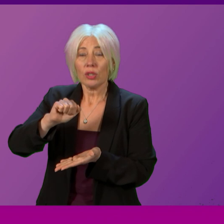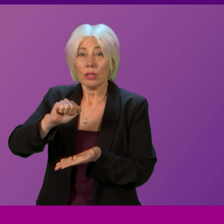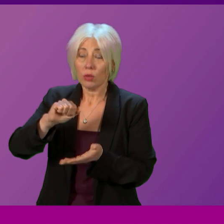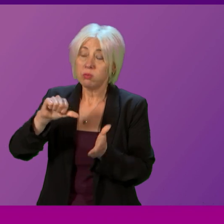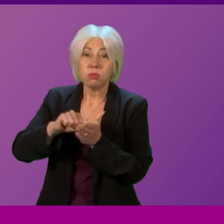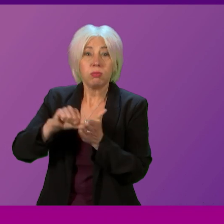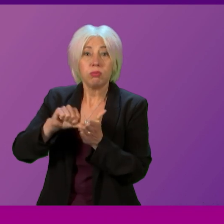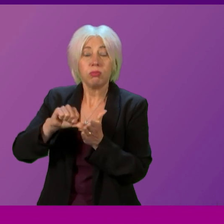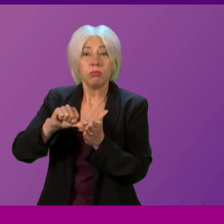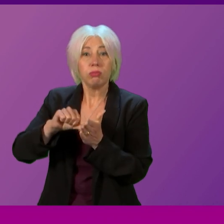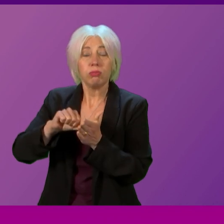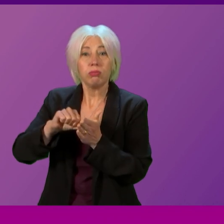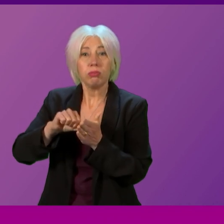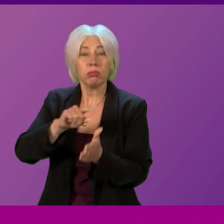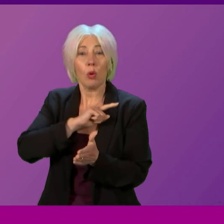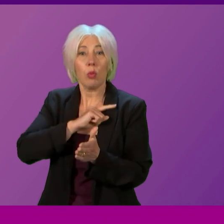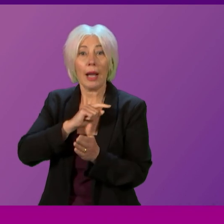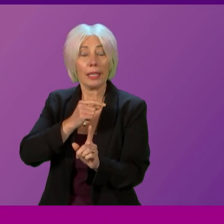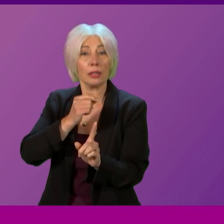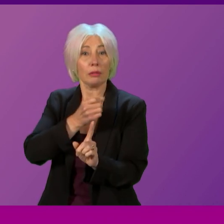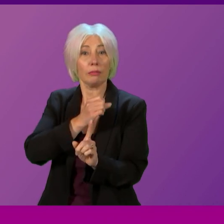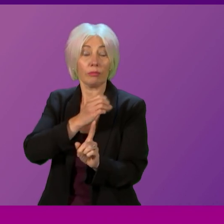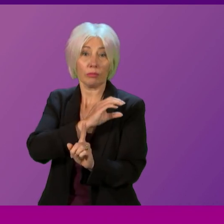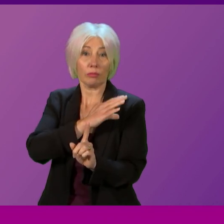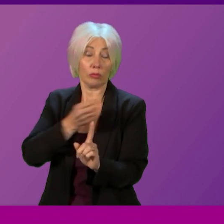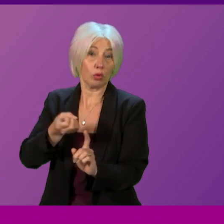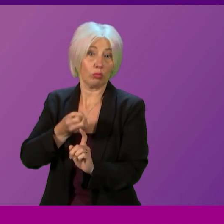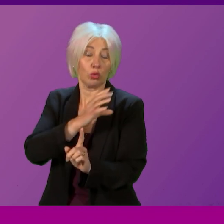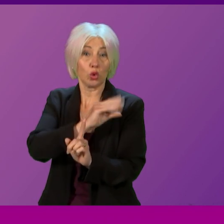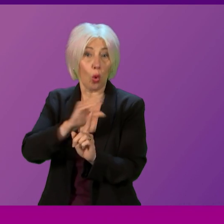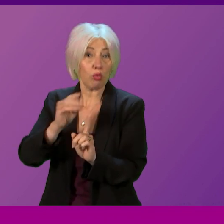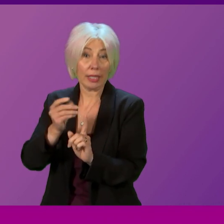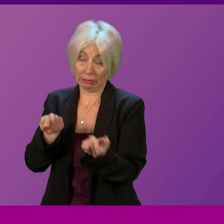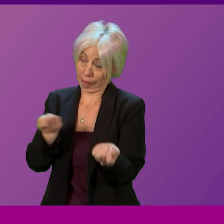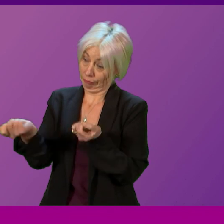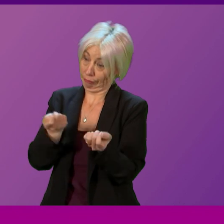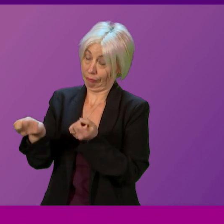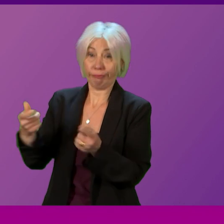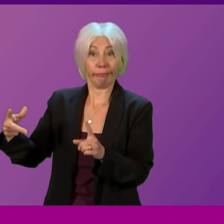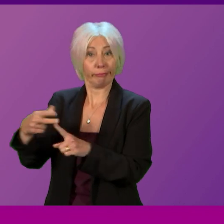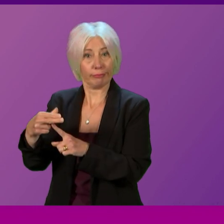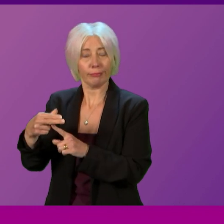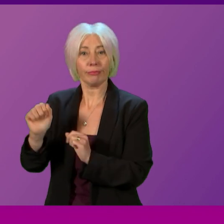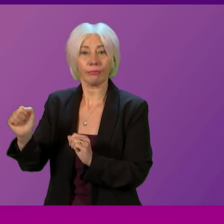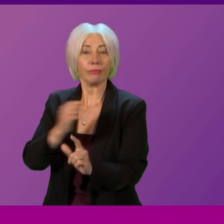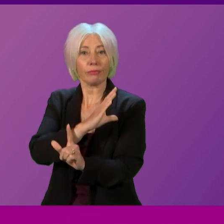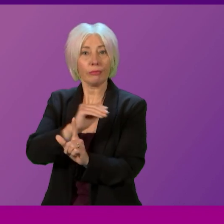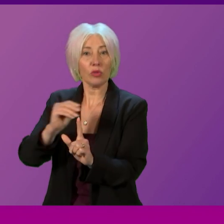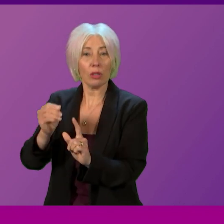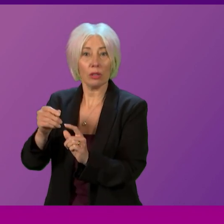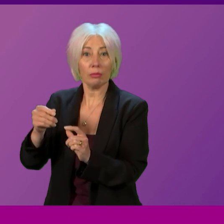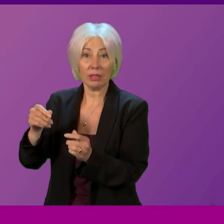They are tight because of Tory economic mismanagement and Tory erosion of our budgets.